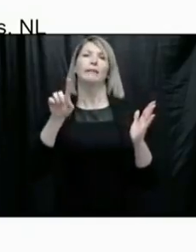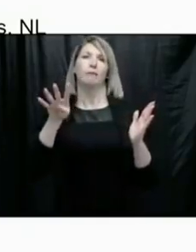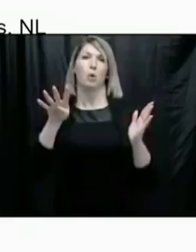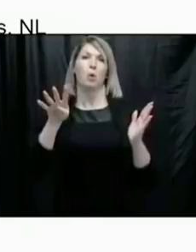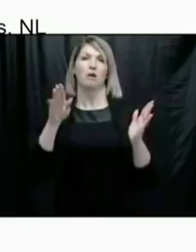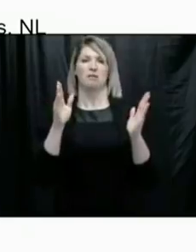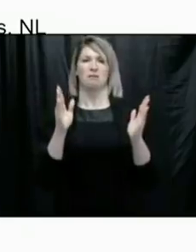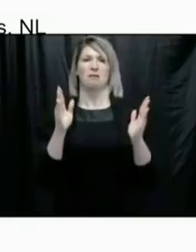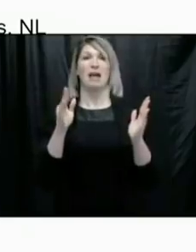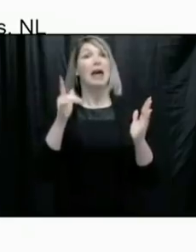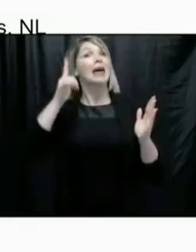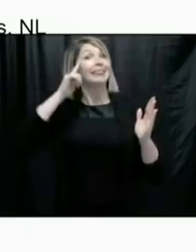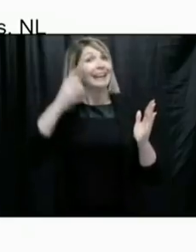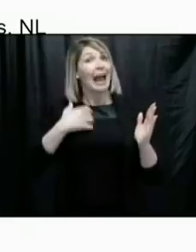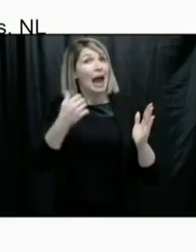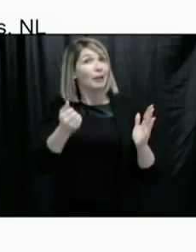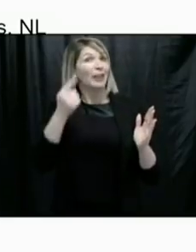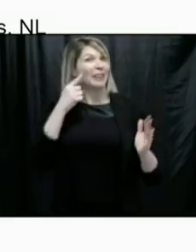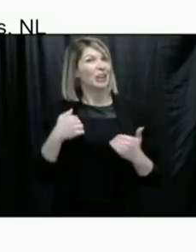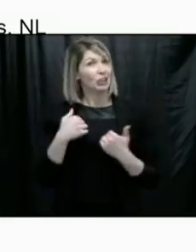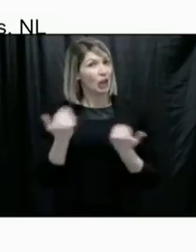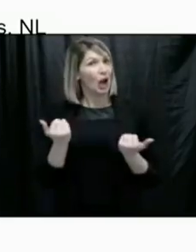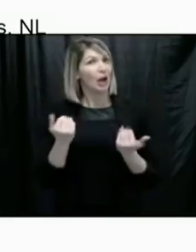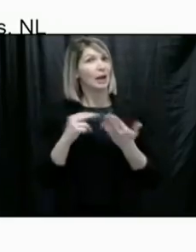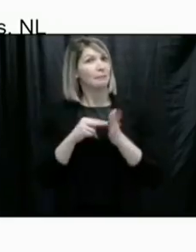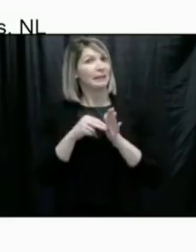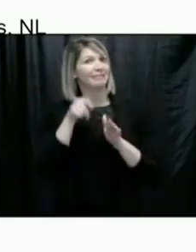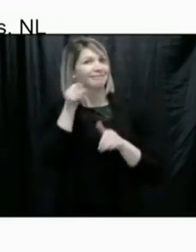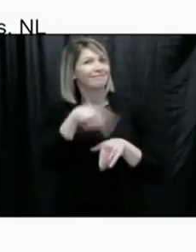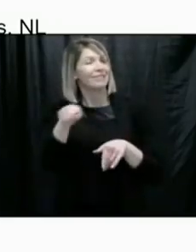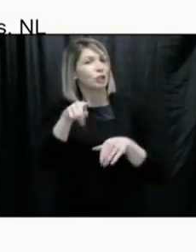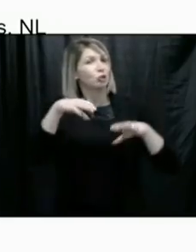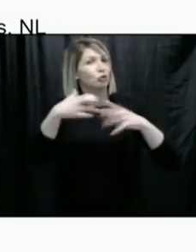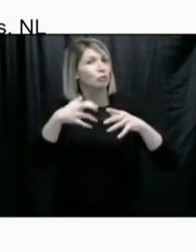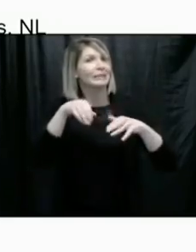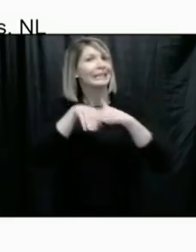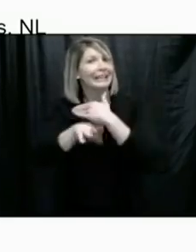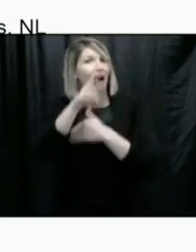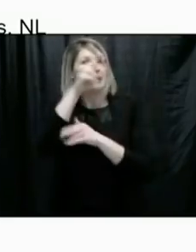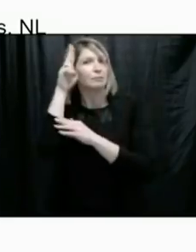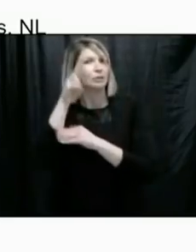THESE ARE YOUNG PEOPLE THAT THEY'RE HEALTHY AND THAT'S WHERE THEY'VE ENDED UP.